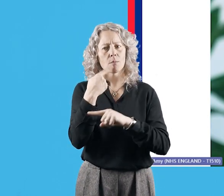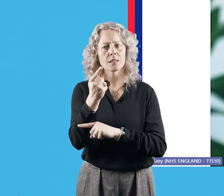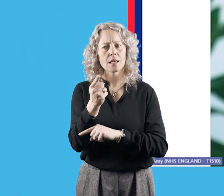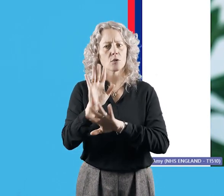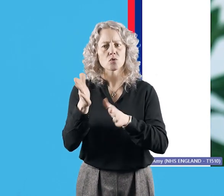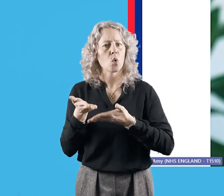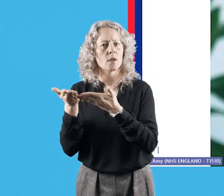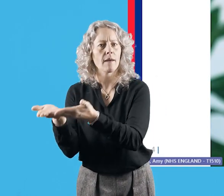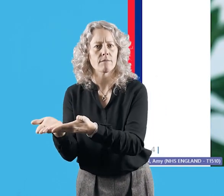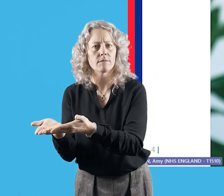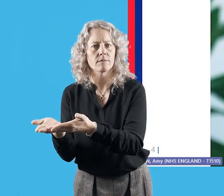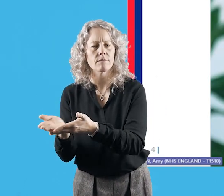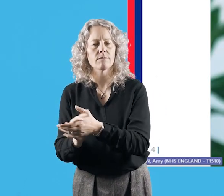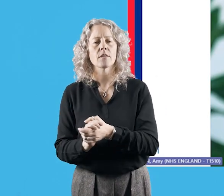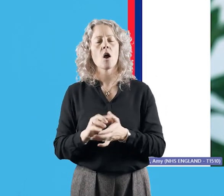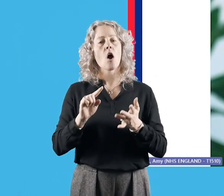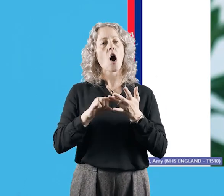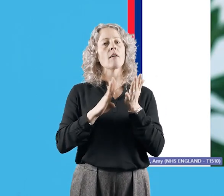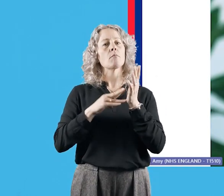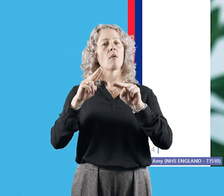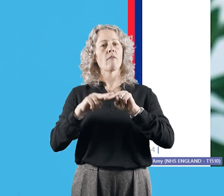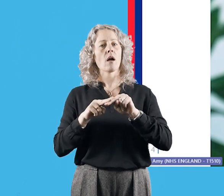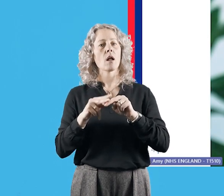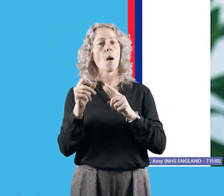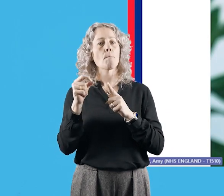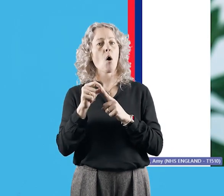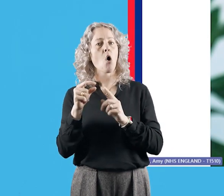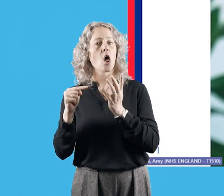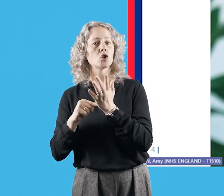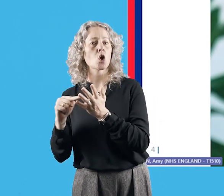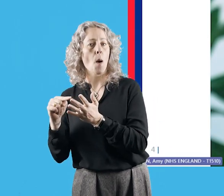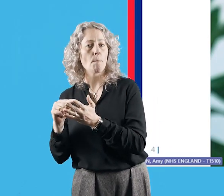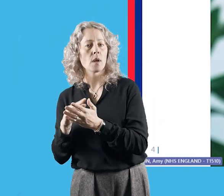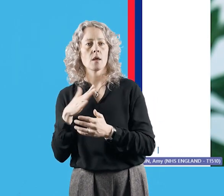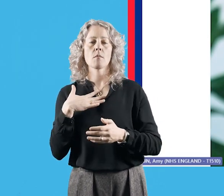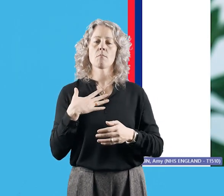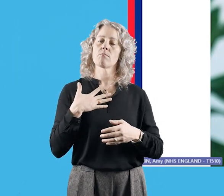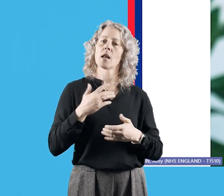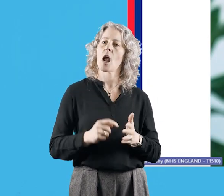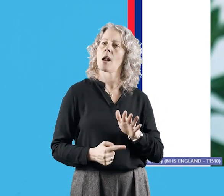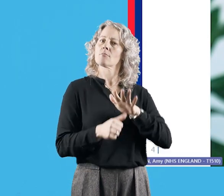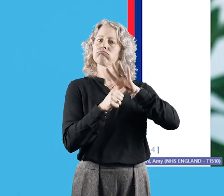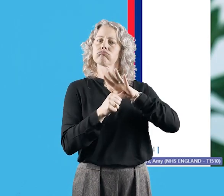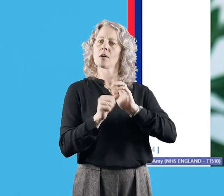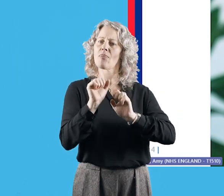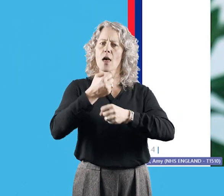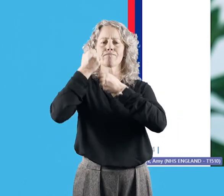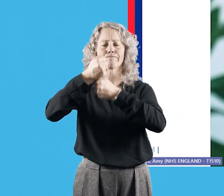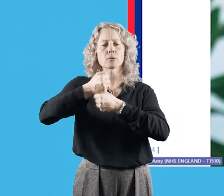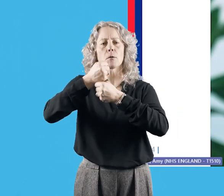Oliver's parents, Paula and Tom McGowan have been inspirational in their campaign for better training for health and care